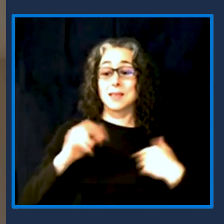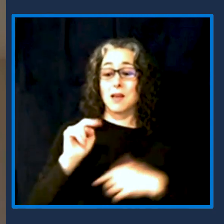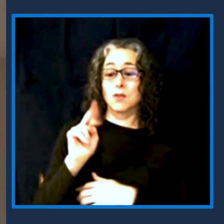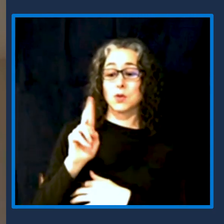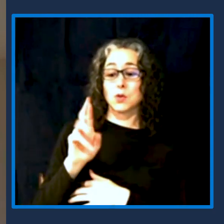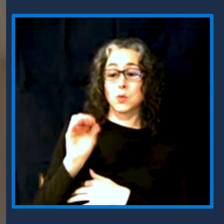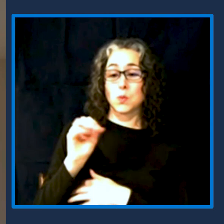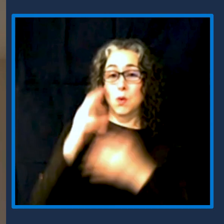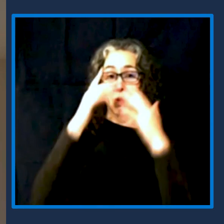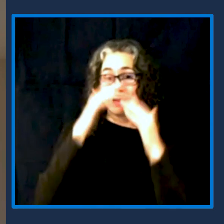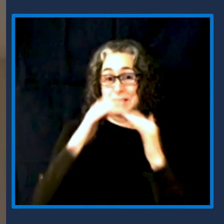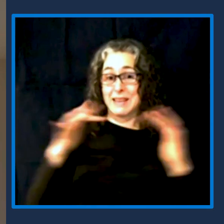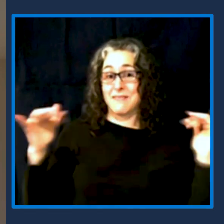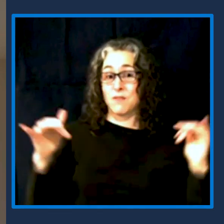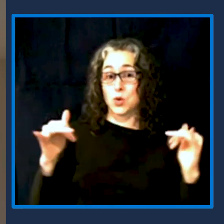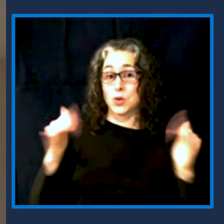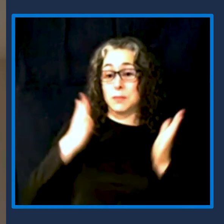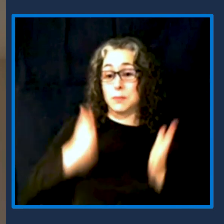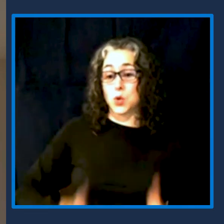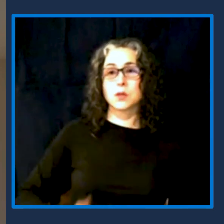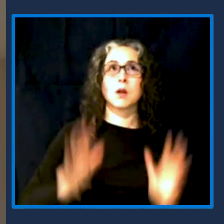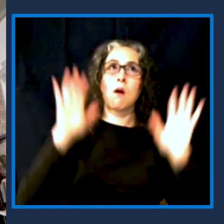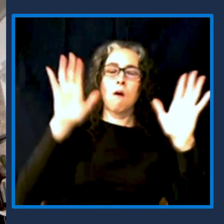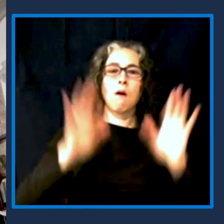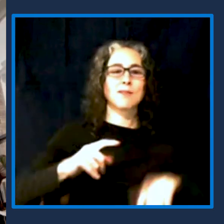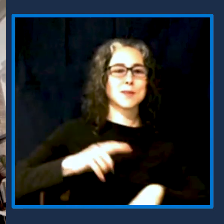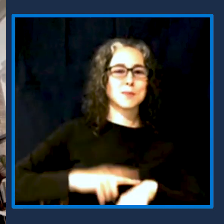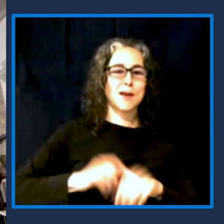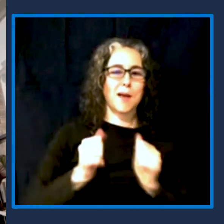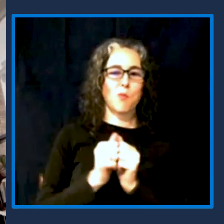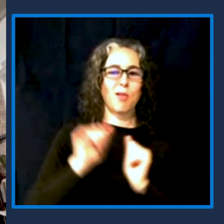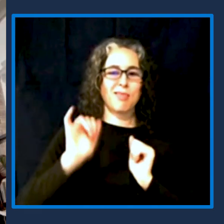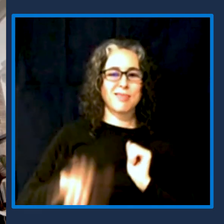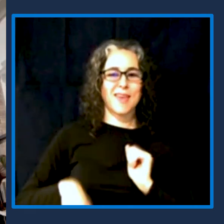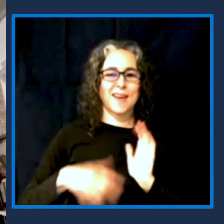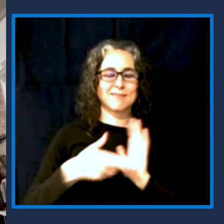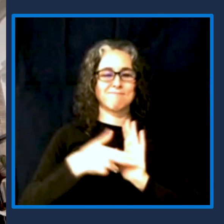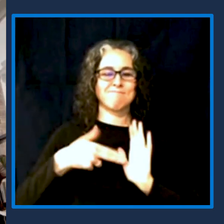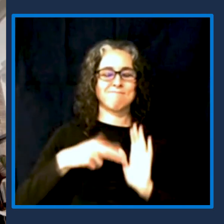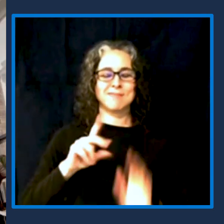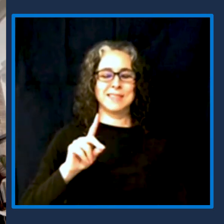time to have this condition and now lauren what would you like to say to wrap things up today